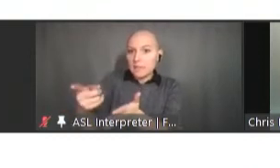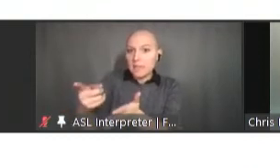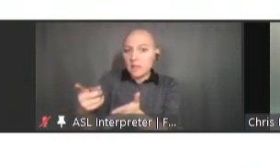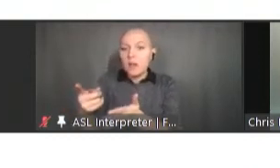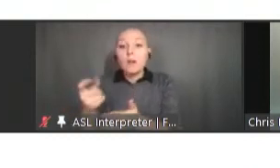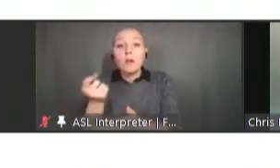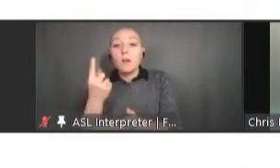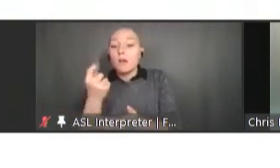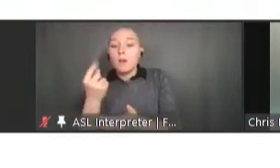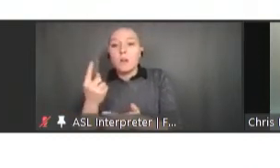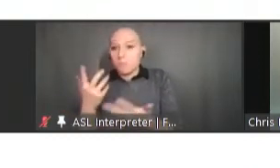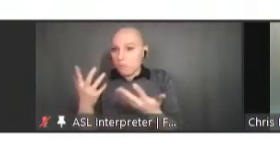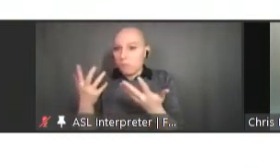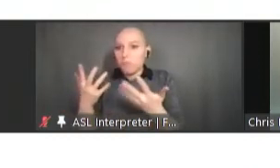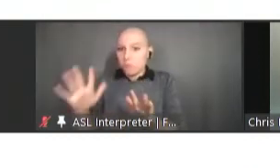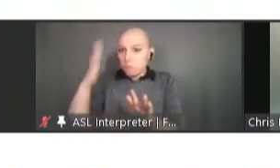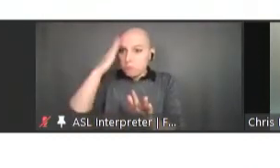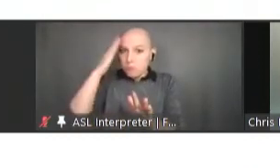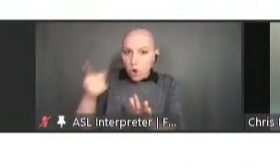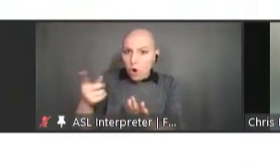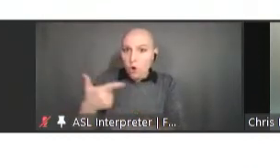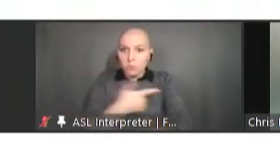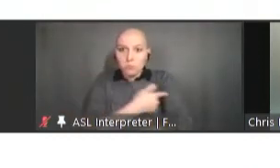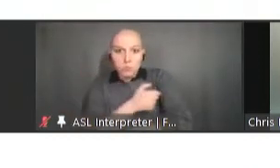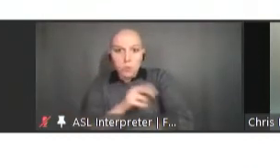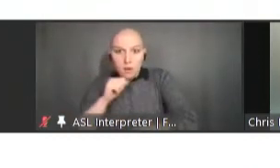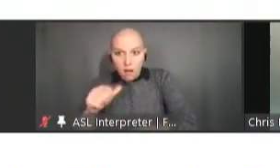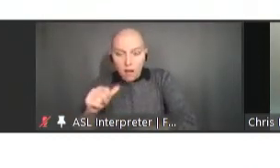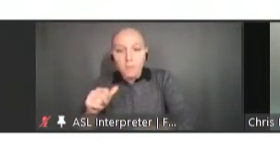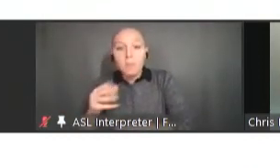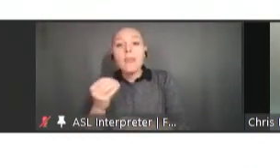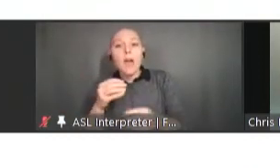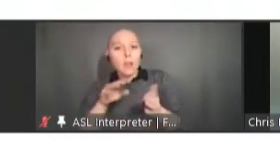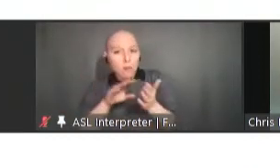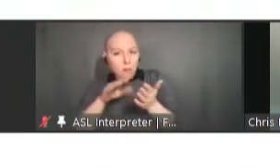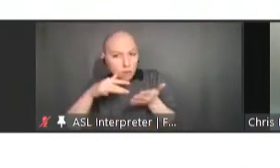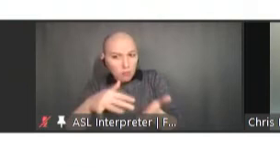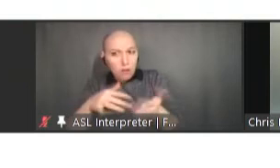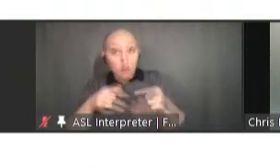of vaccine efficacy and correlates against involving variants including delta and omicron.